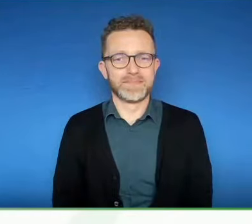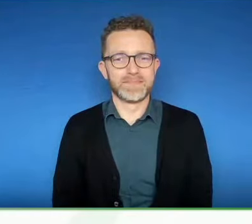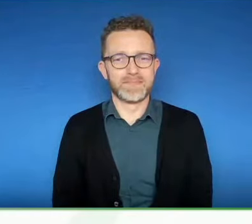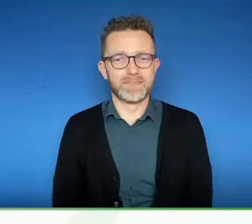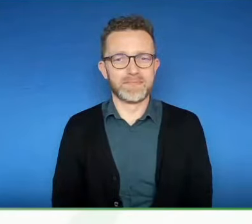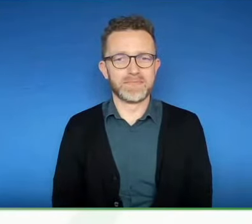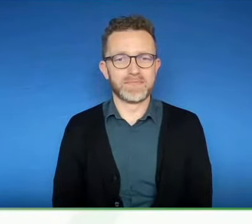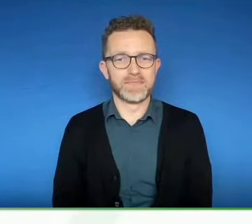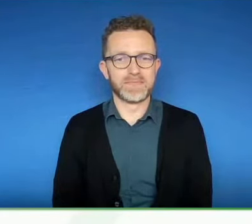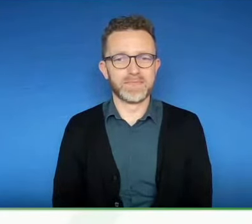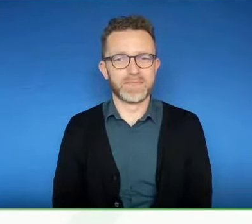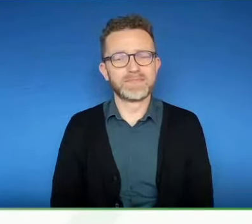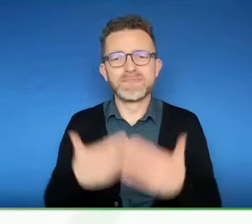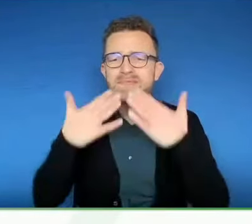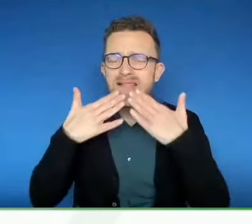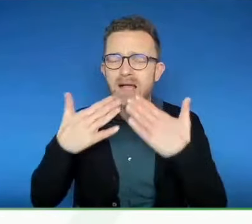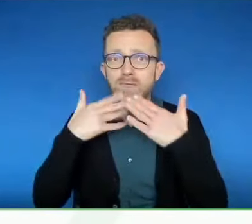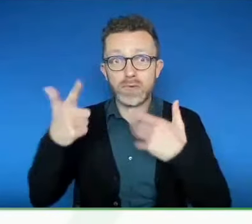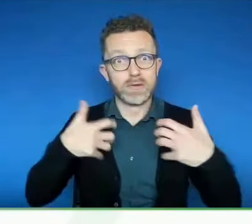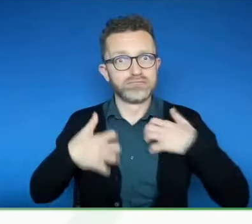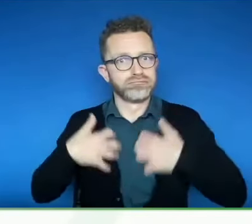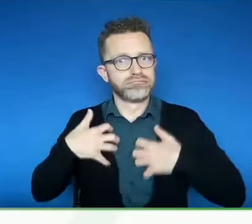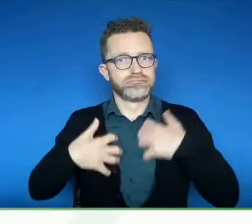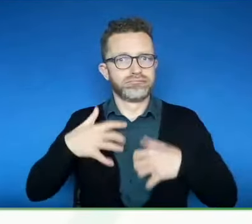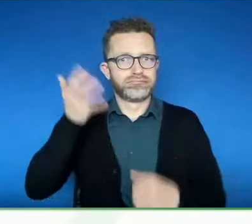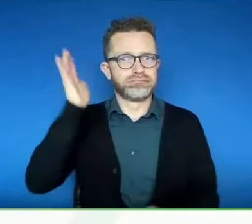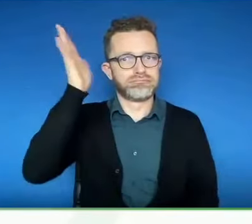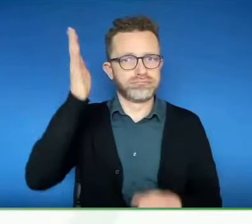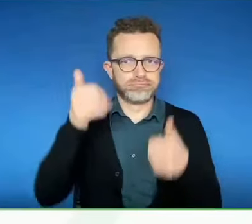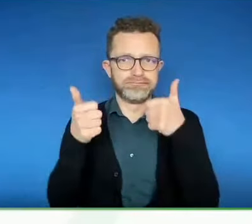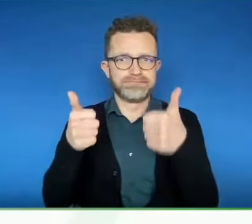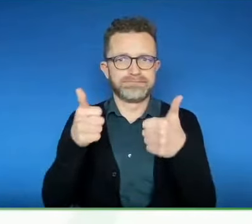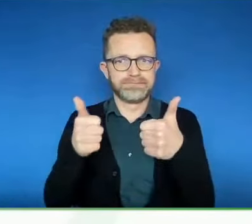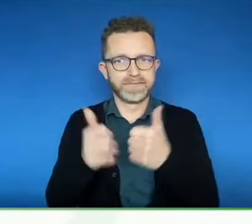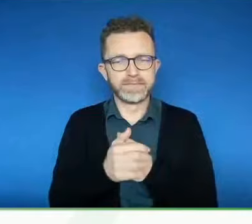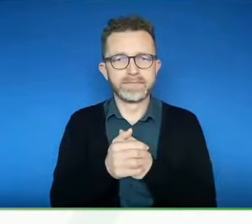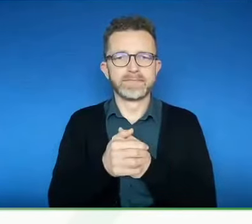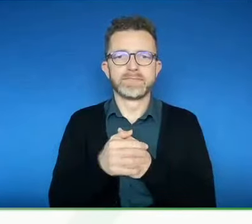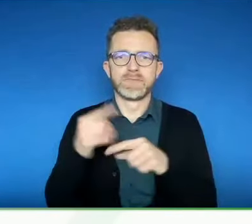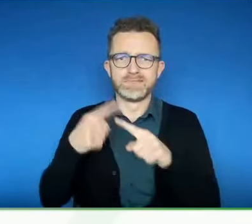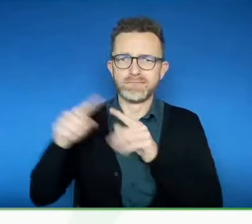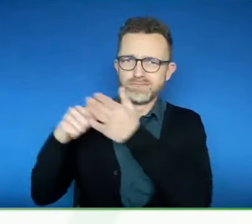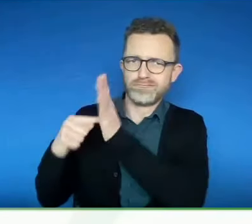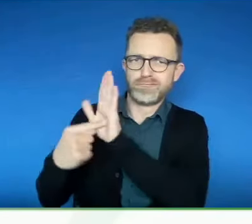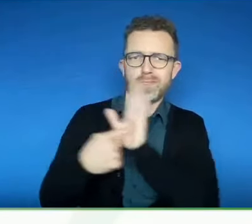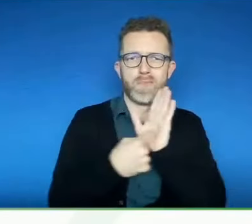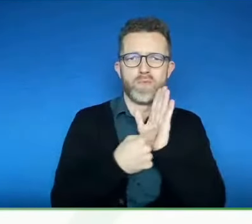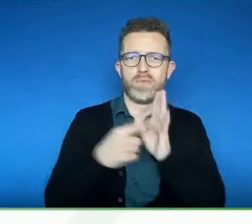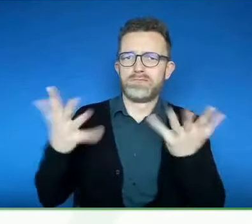This means that with Brazil, this presentation, are discussion today,